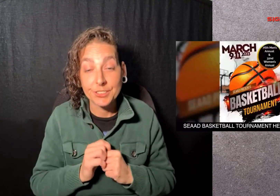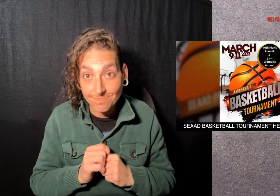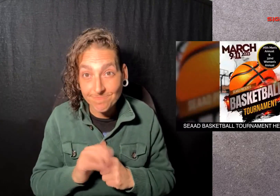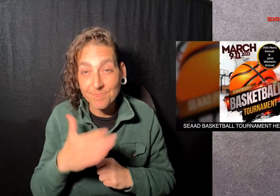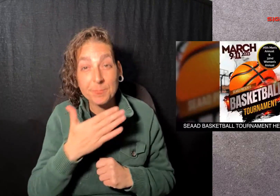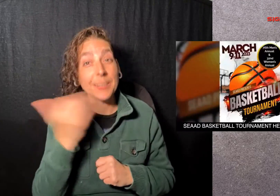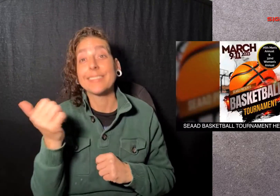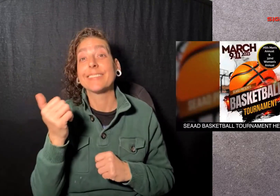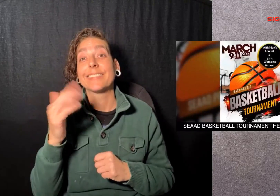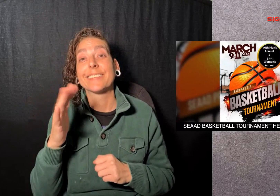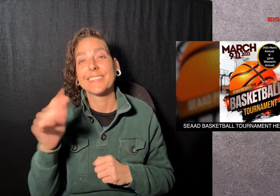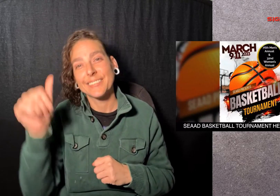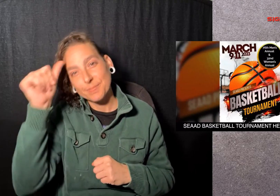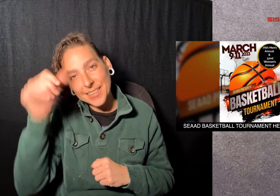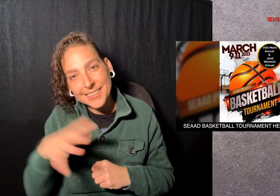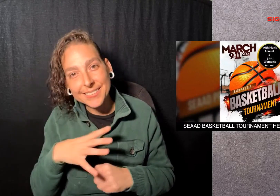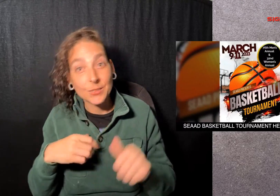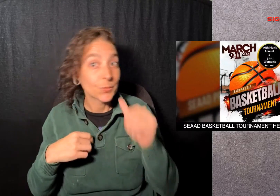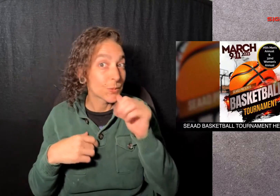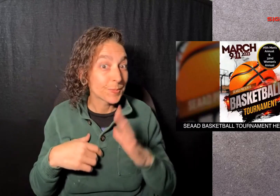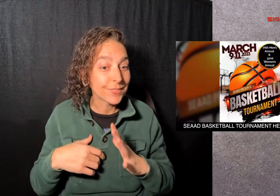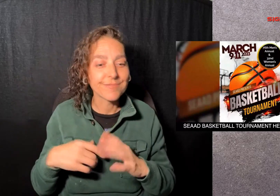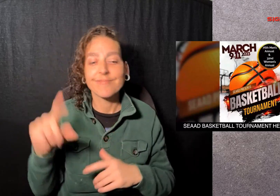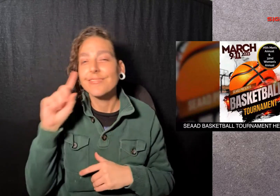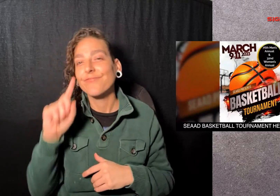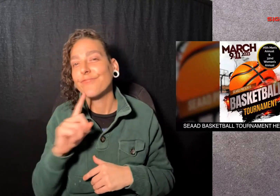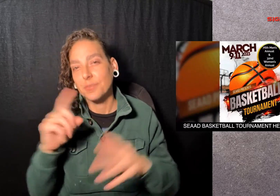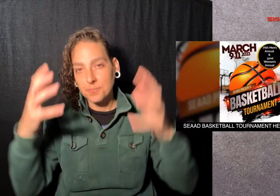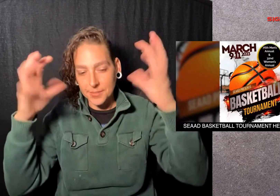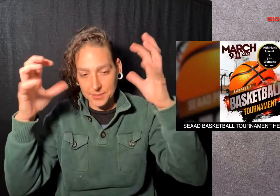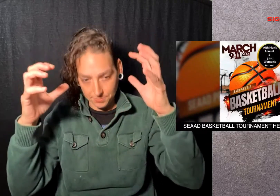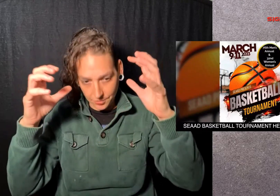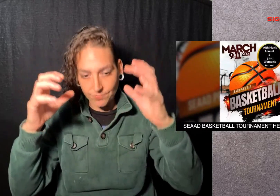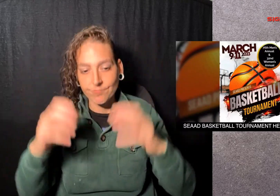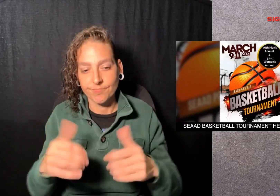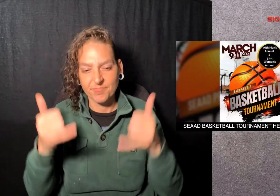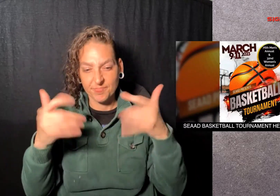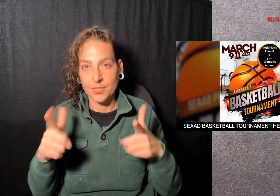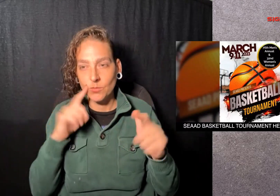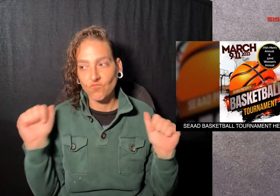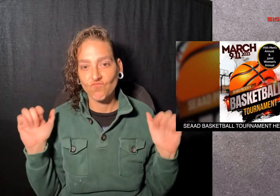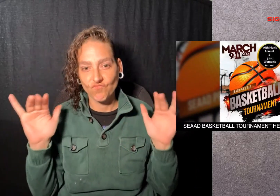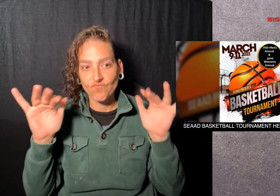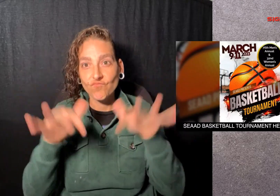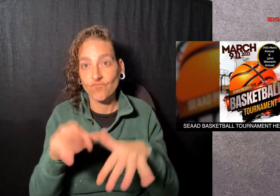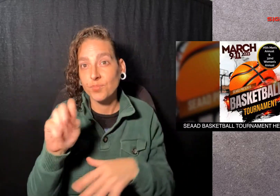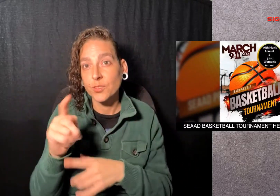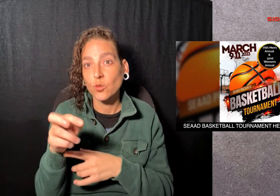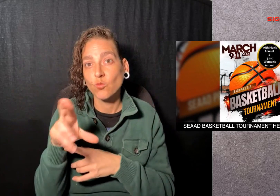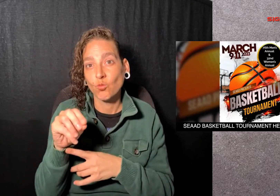the best men's and women's deaf basketball players are headed to the metro Atlanta area